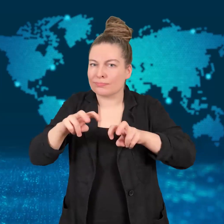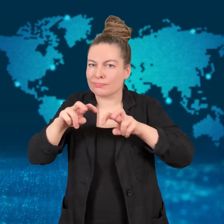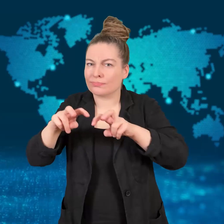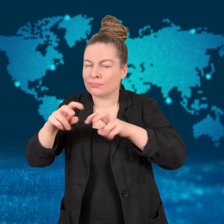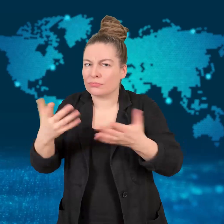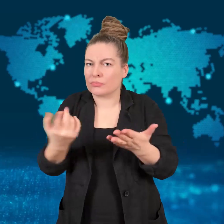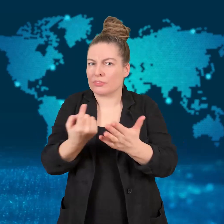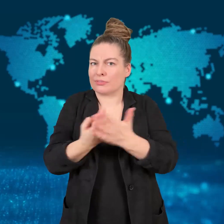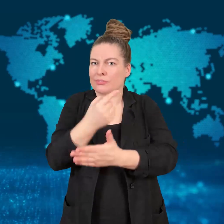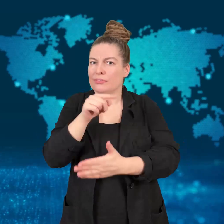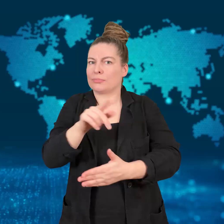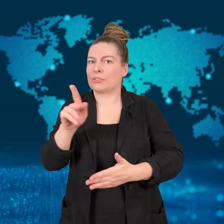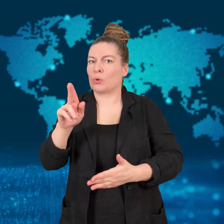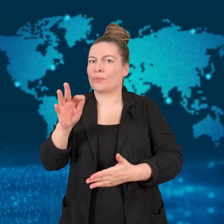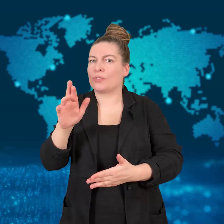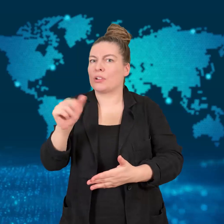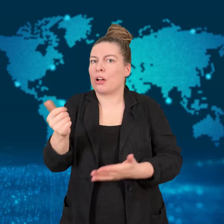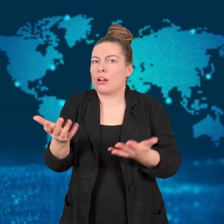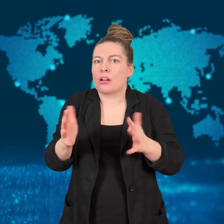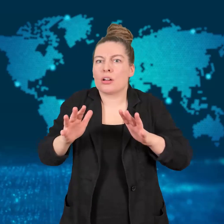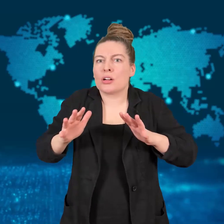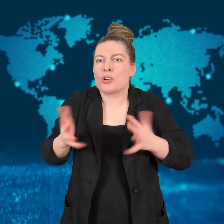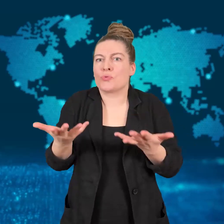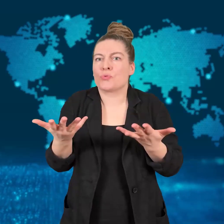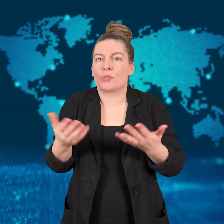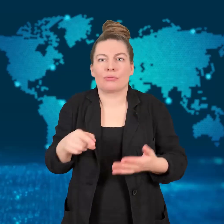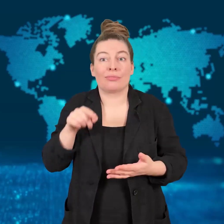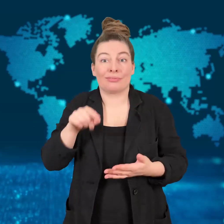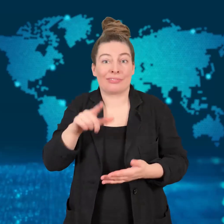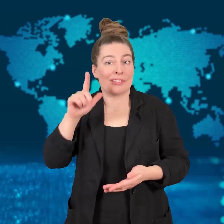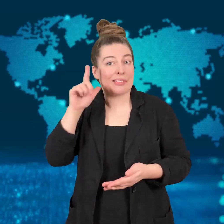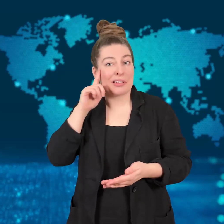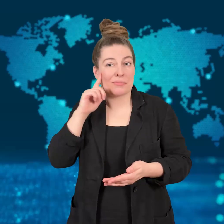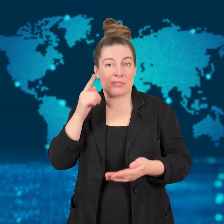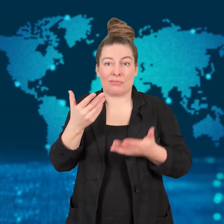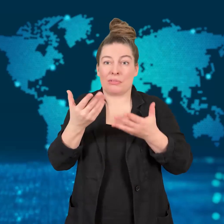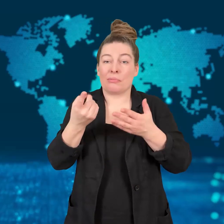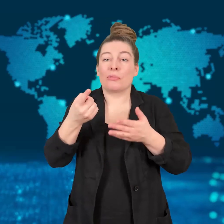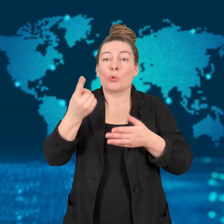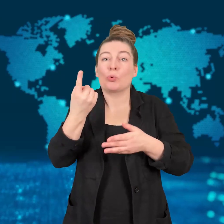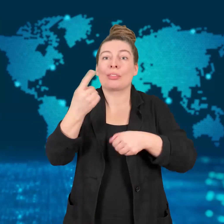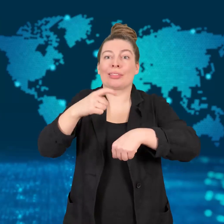They are suspected of detaining and torturing the migrants.